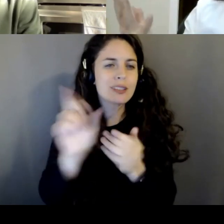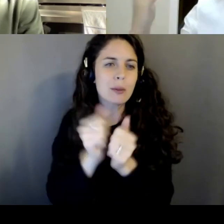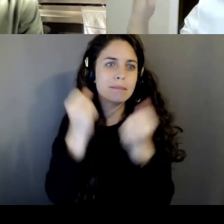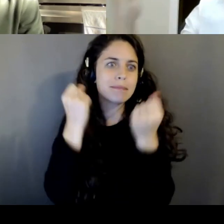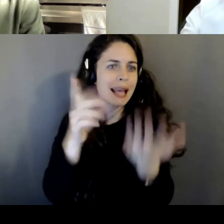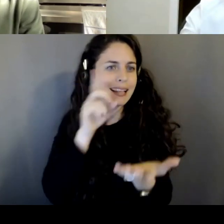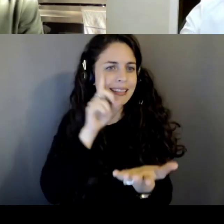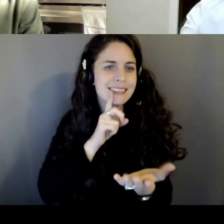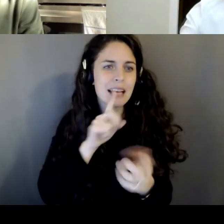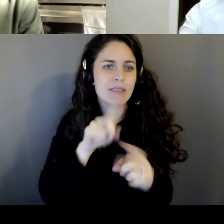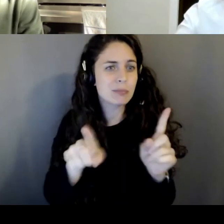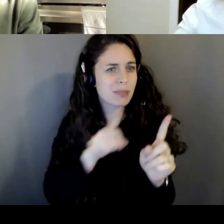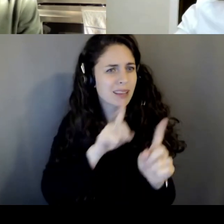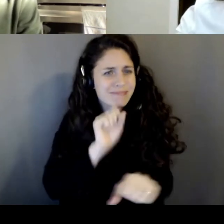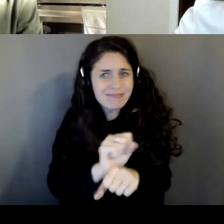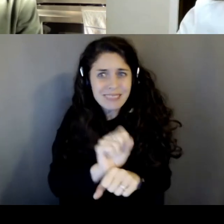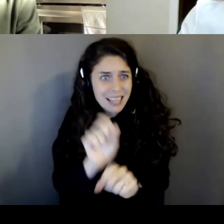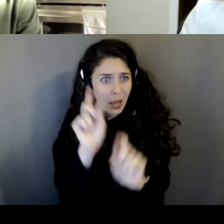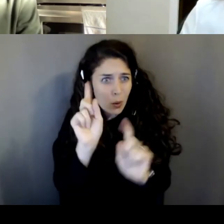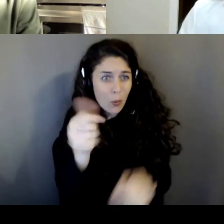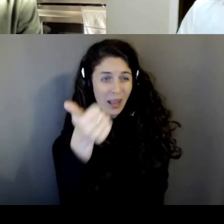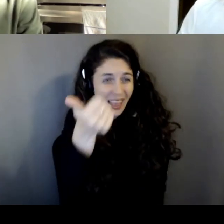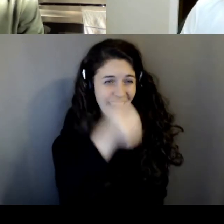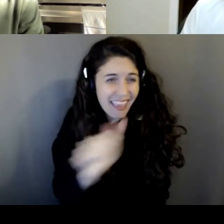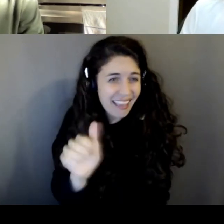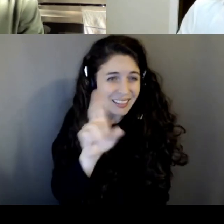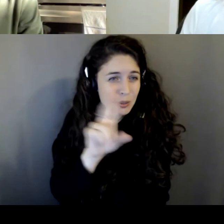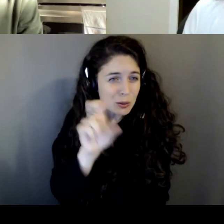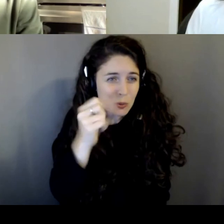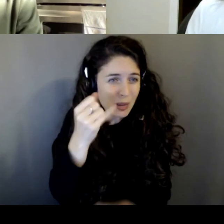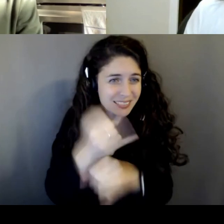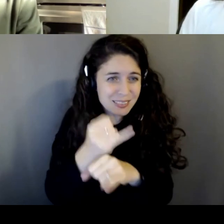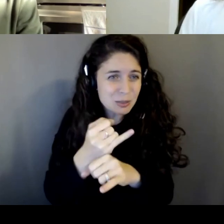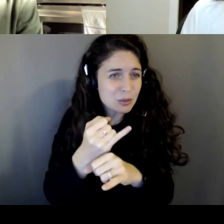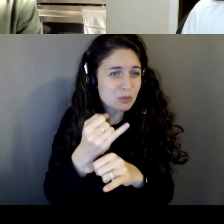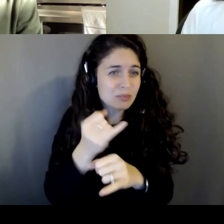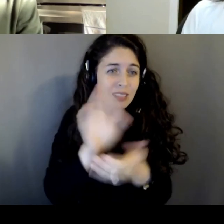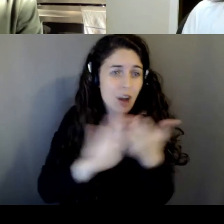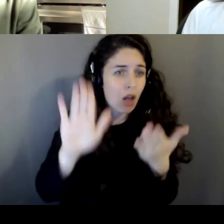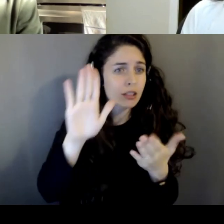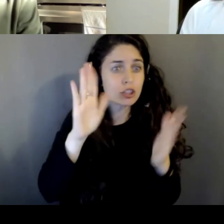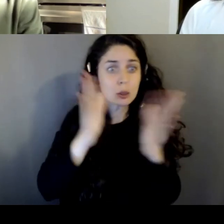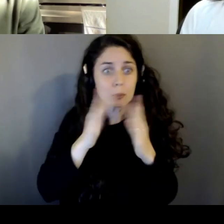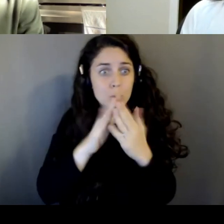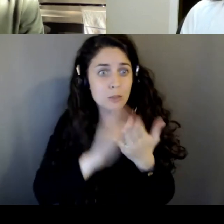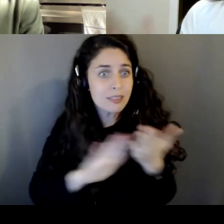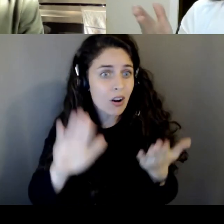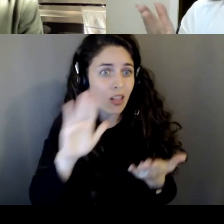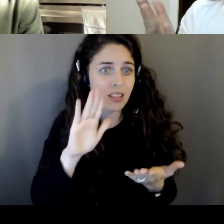is, they can attend any U.S. Institution, college, community college, and so it's really important